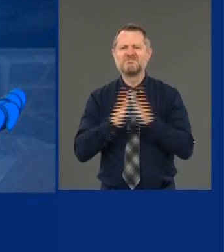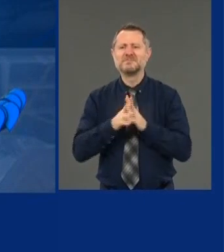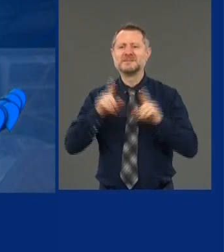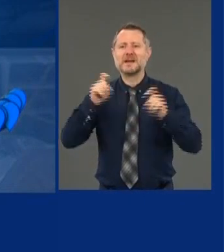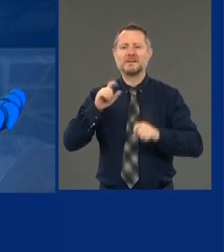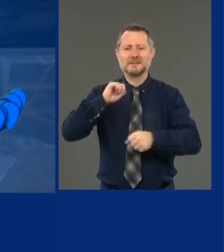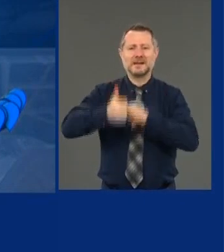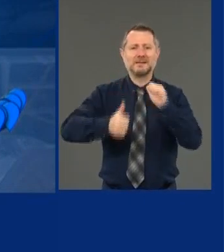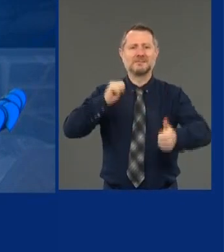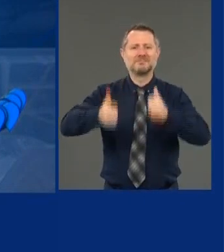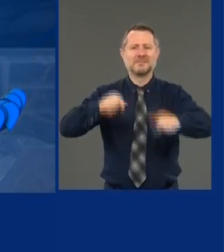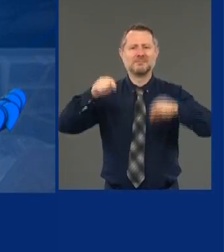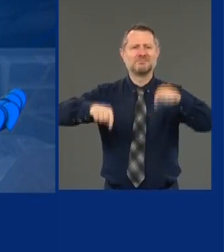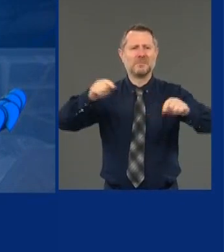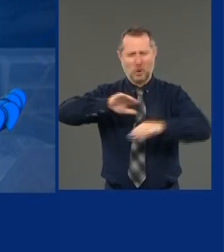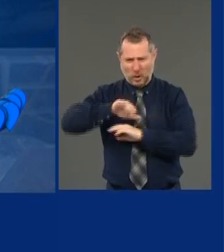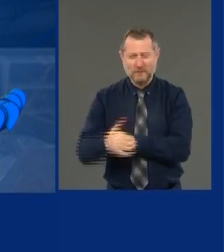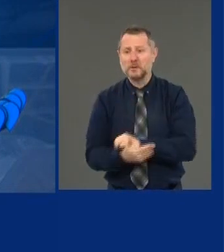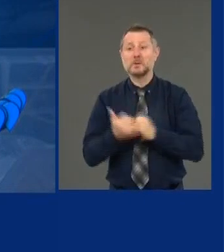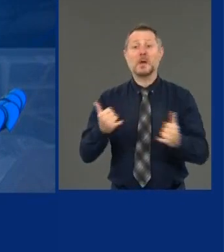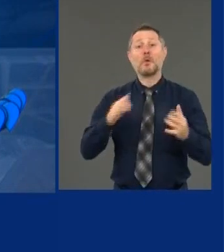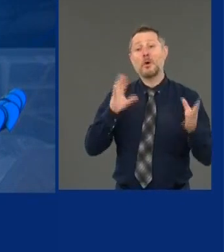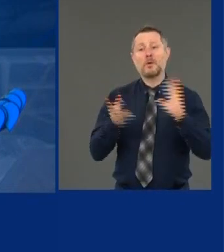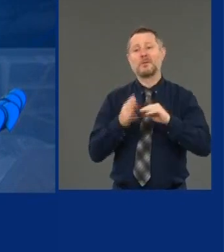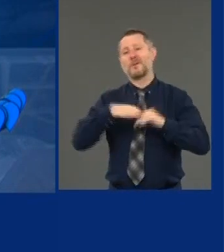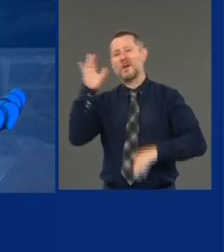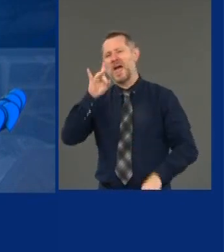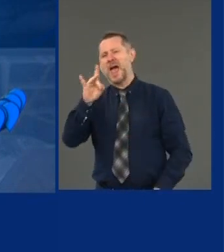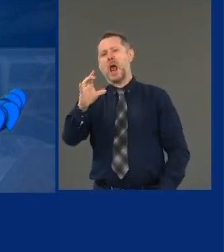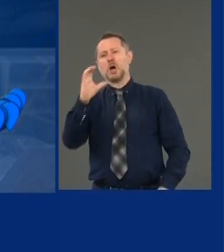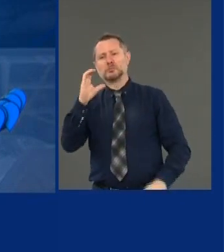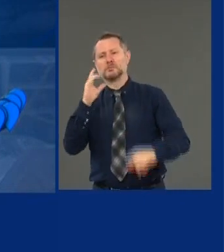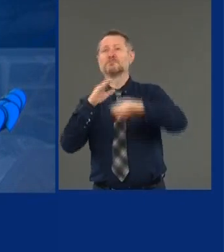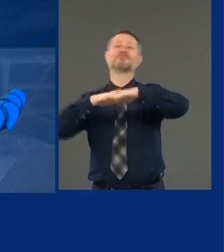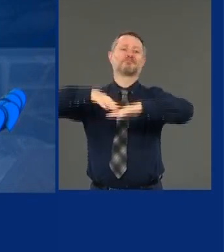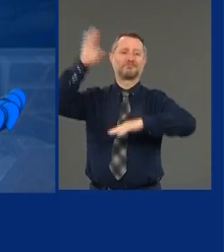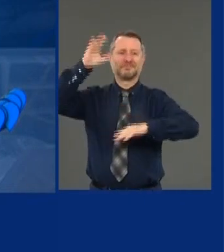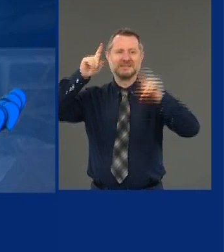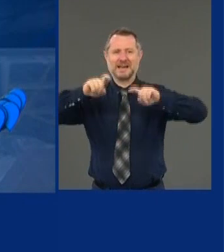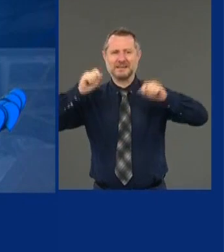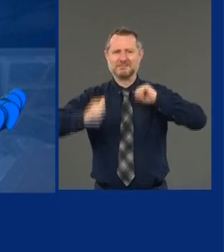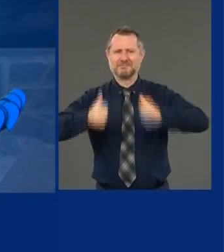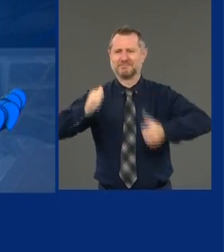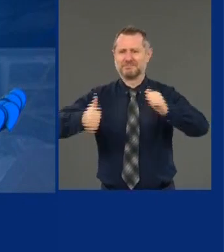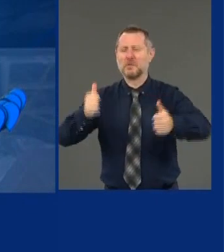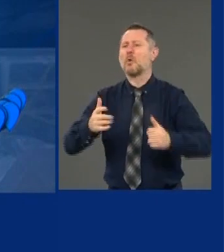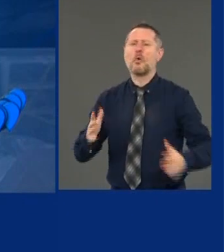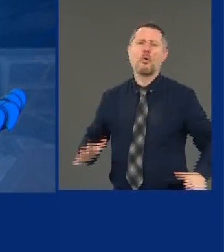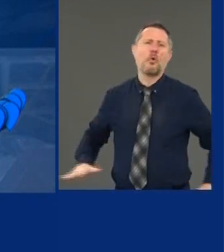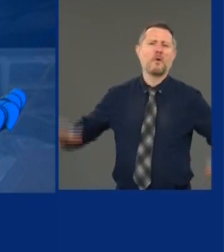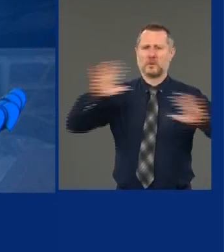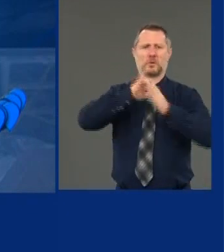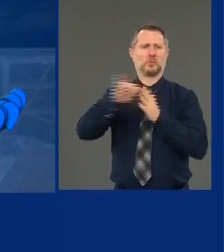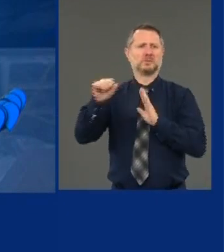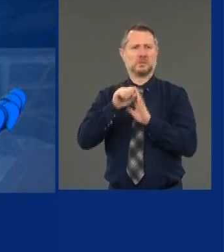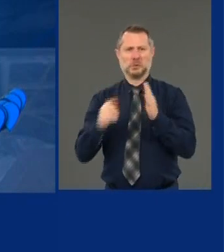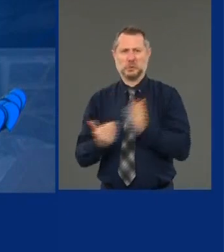GIST CAL NIGHTMARE. WE PUT UP TESTING SITES OVERNIGHT. WE NOW HAVE 800 TESTING SITES IN